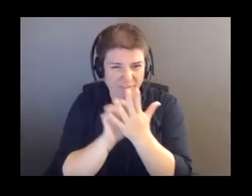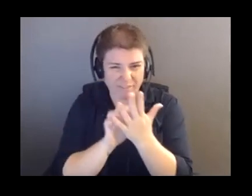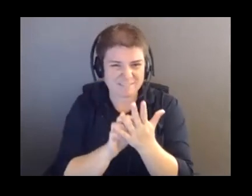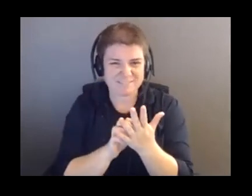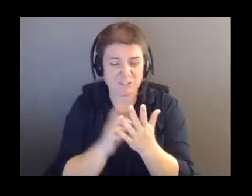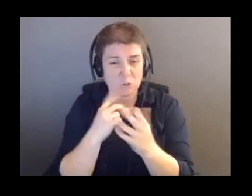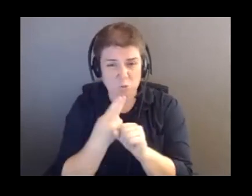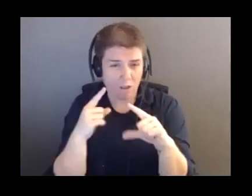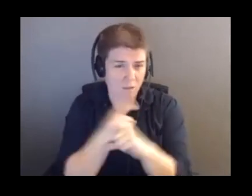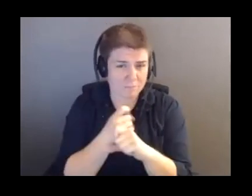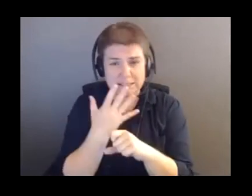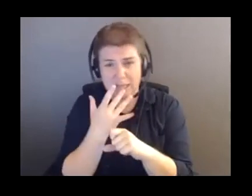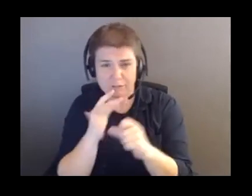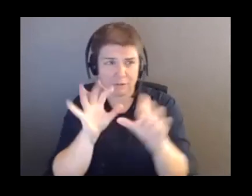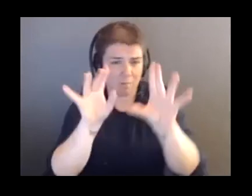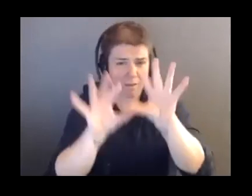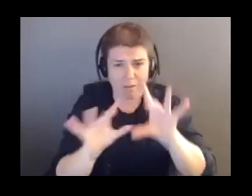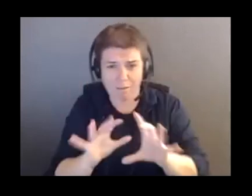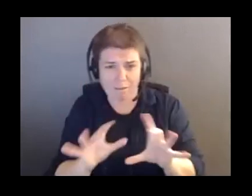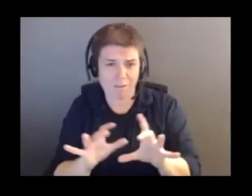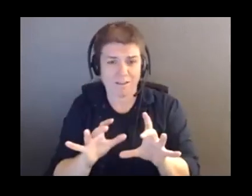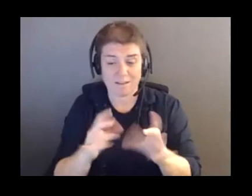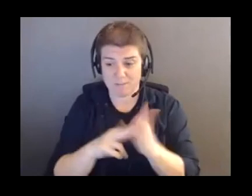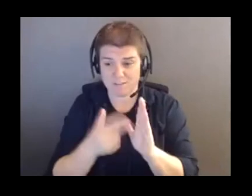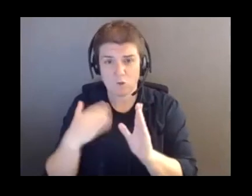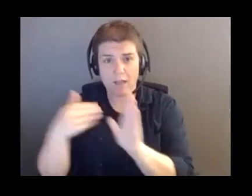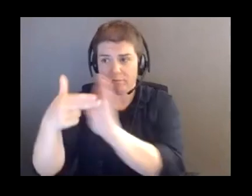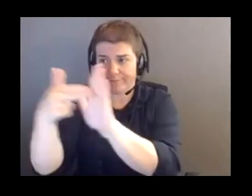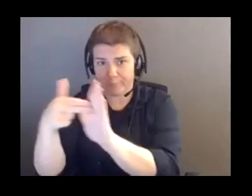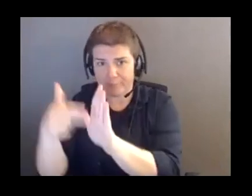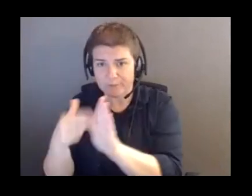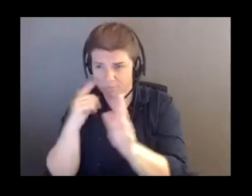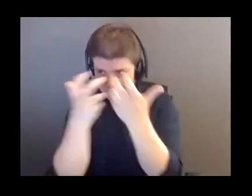colour coded timelines that require a legend to understand as this will be pretty confusing